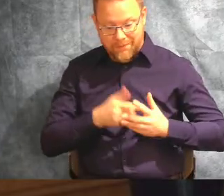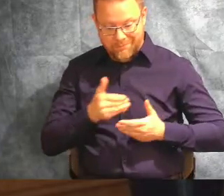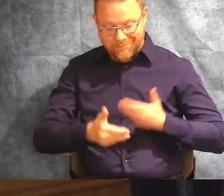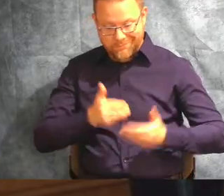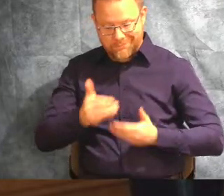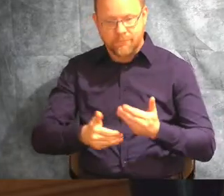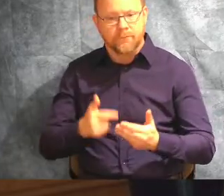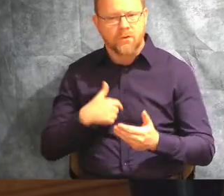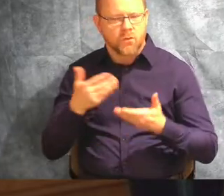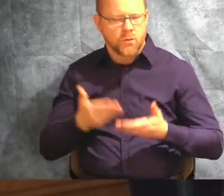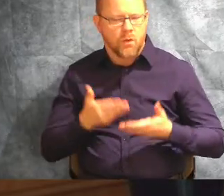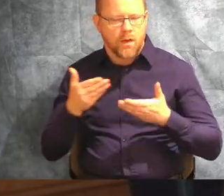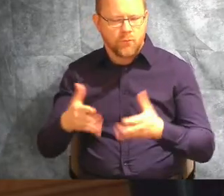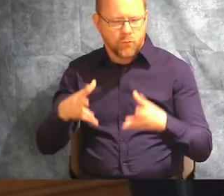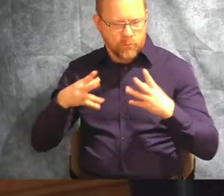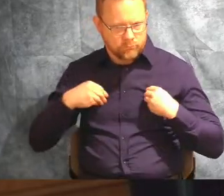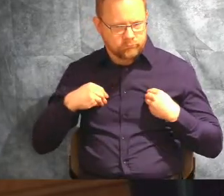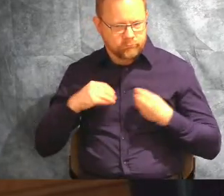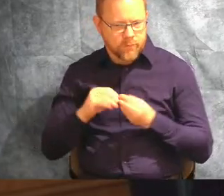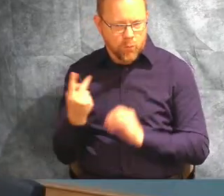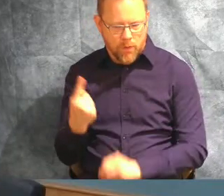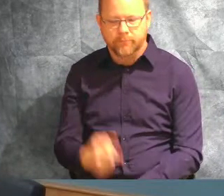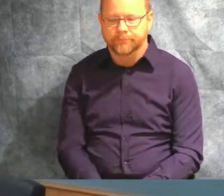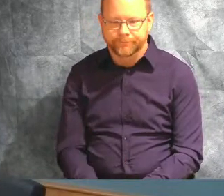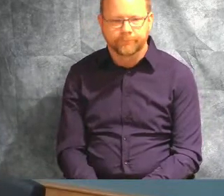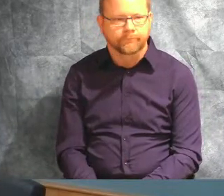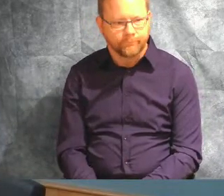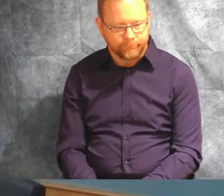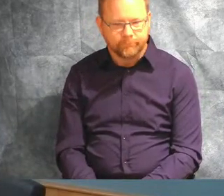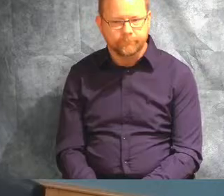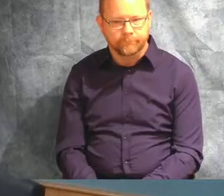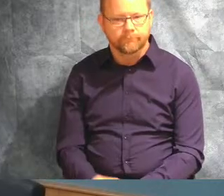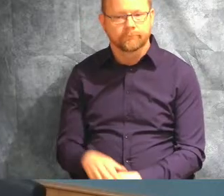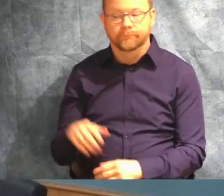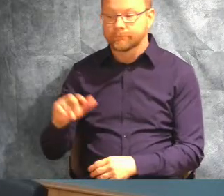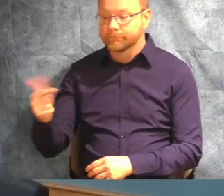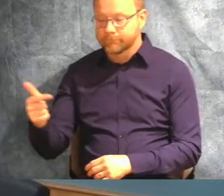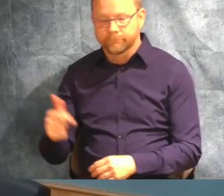like to make a motion to adopt item one. Second. Commissioner Summerow Dumas. Yes. Commissioner